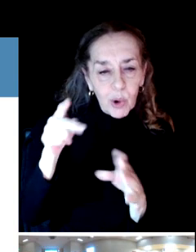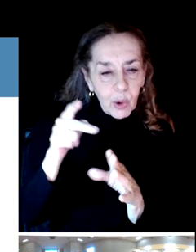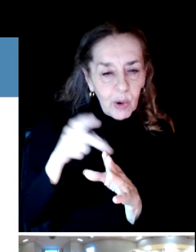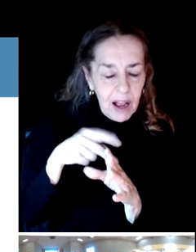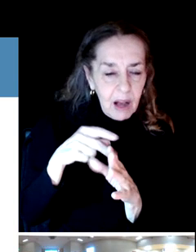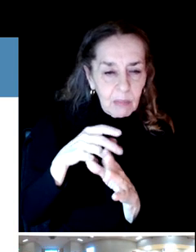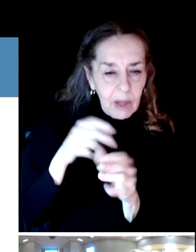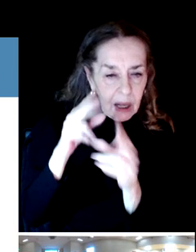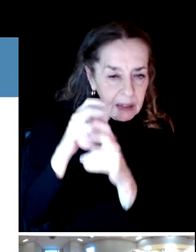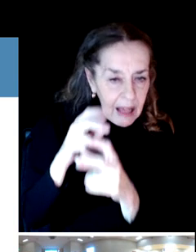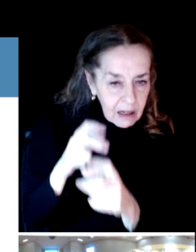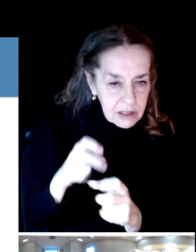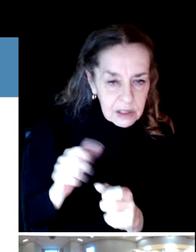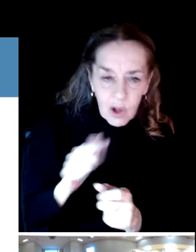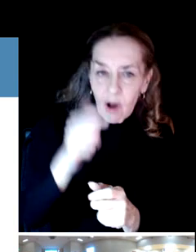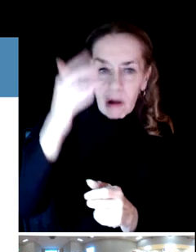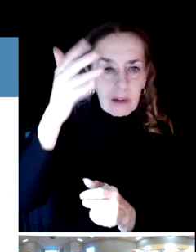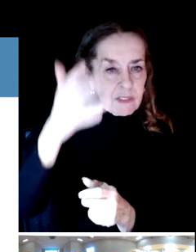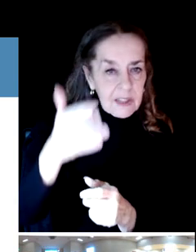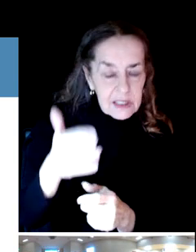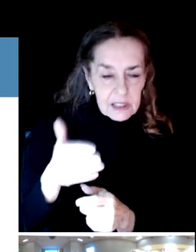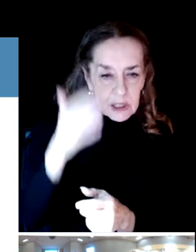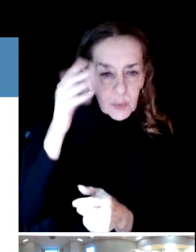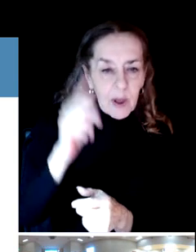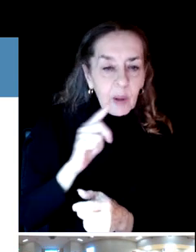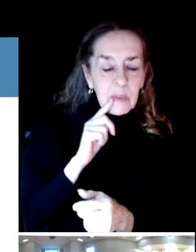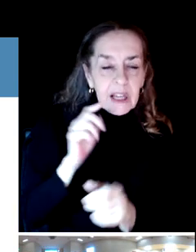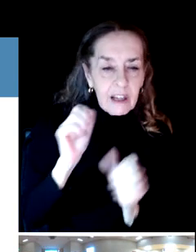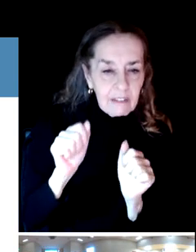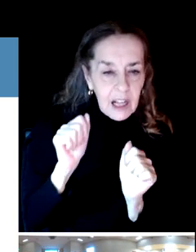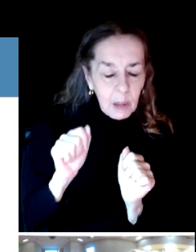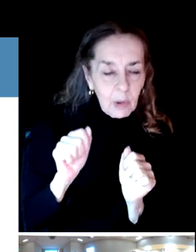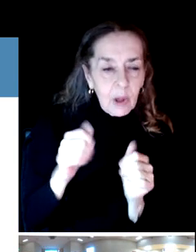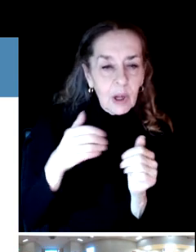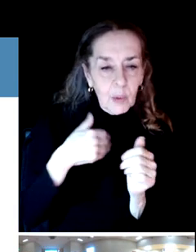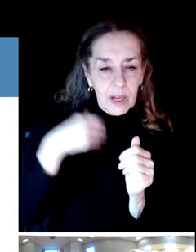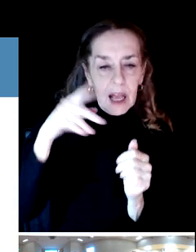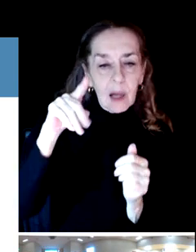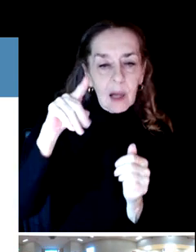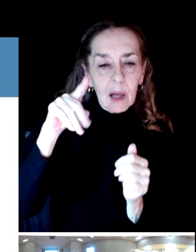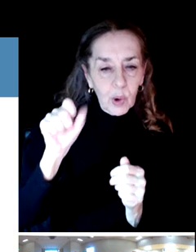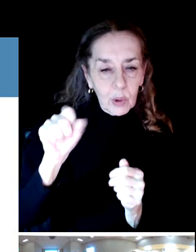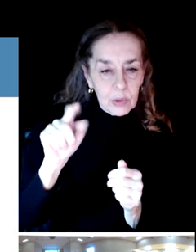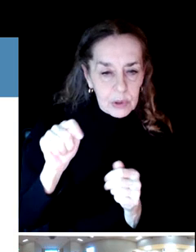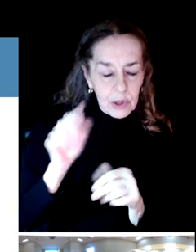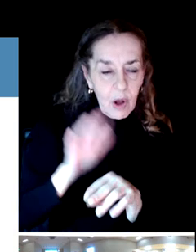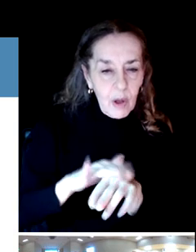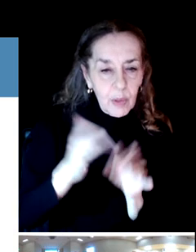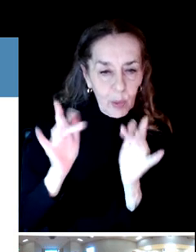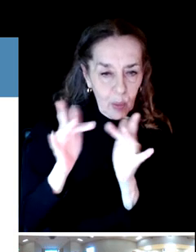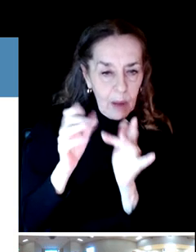reports, all of these things will be available to be posted on the, on the website, willamalane.org/future.